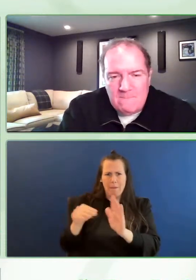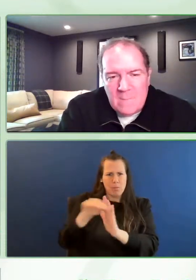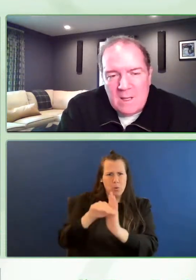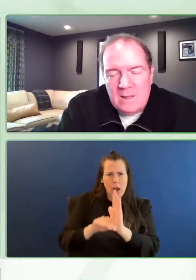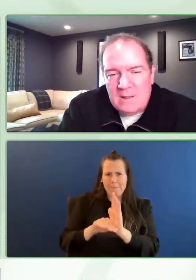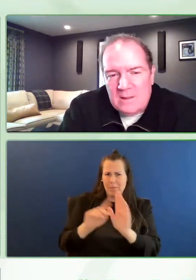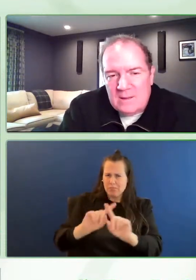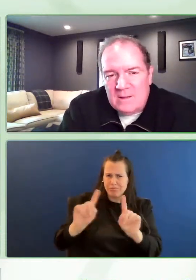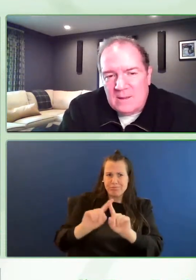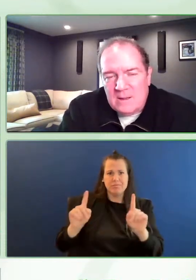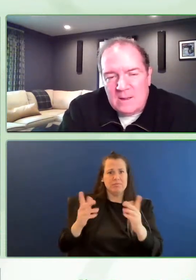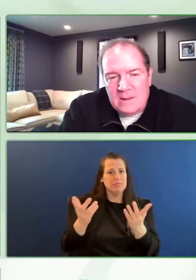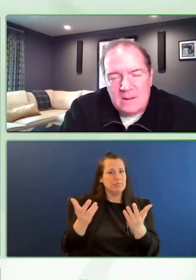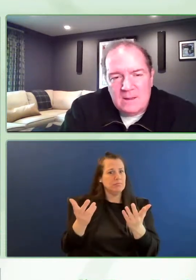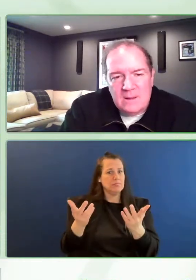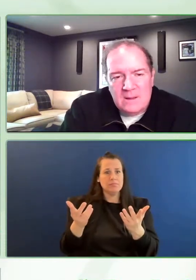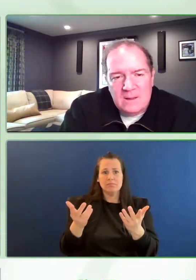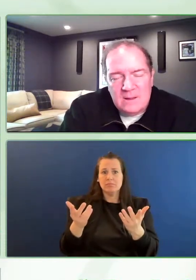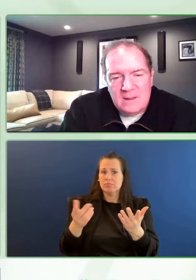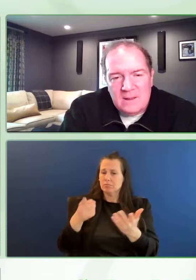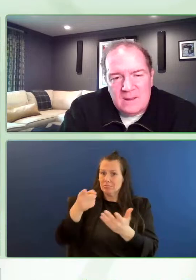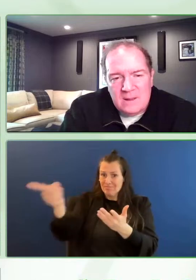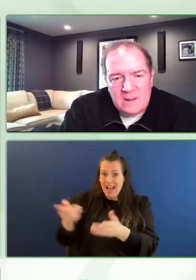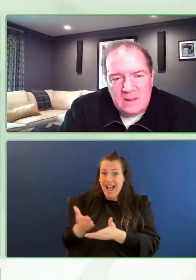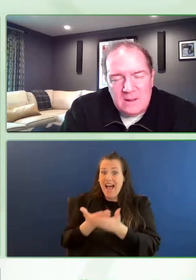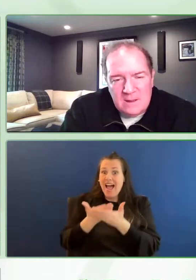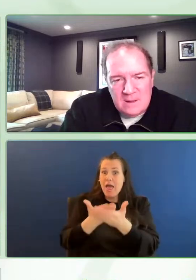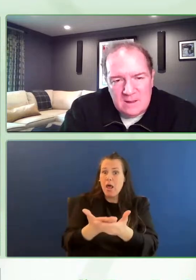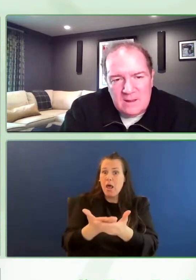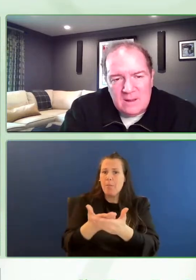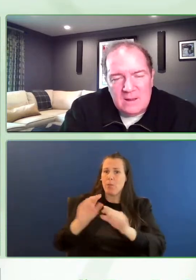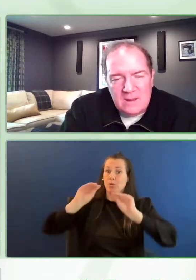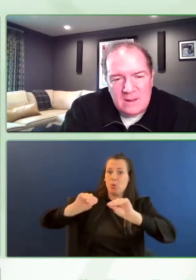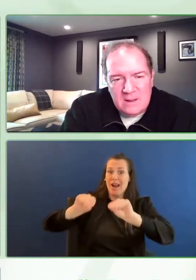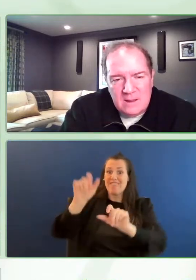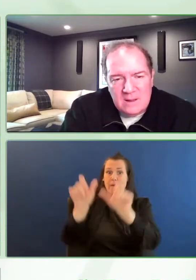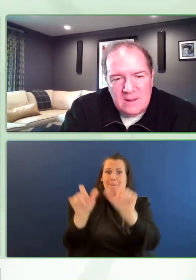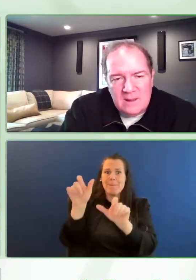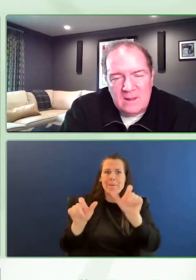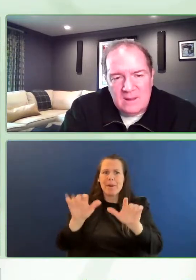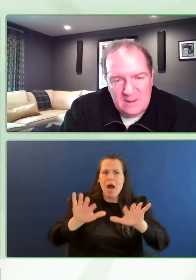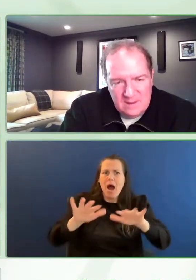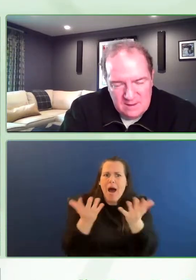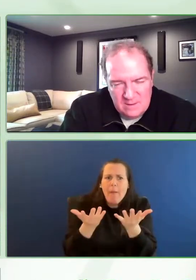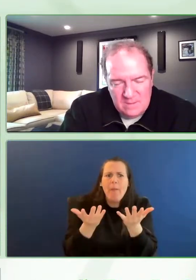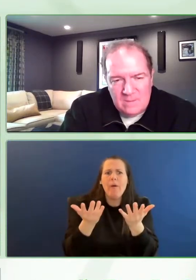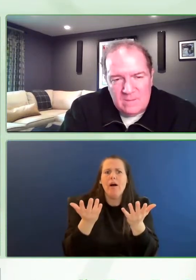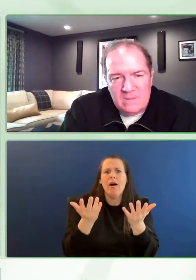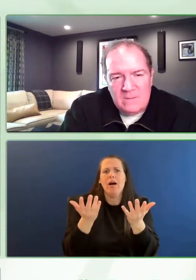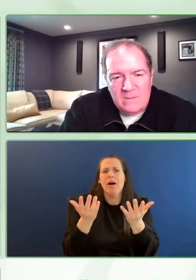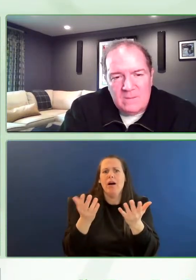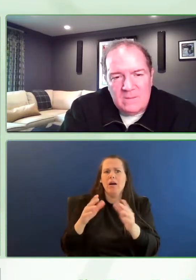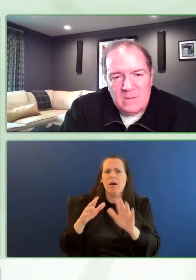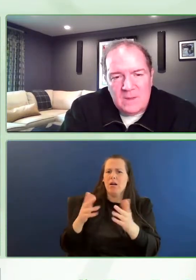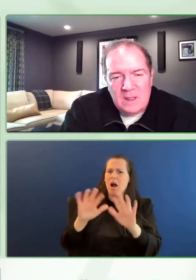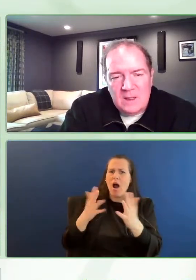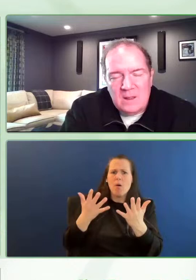I believe that Journeyable is holistic, so it's not just persons with disabilities but